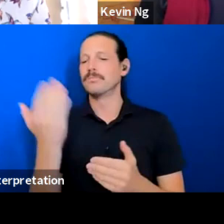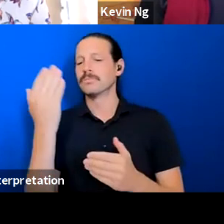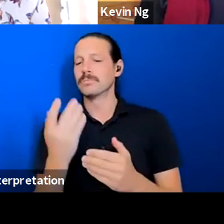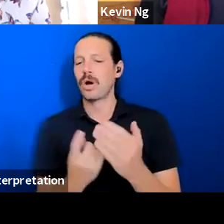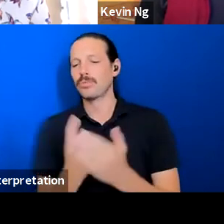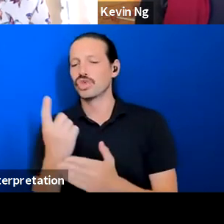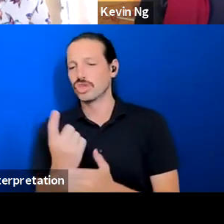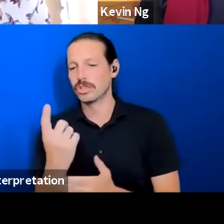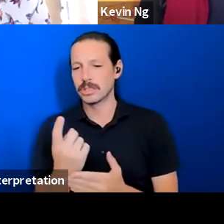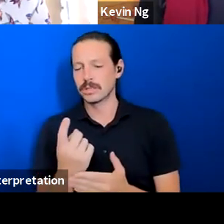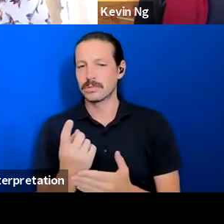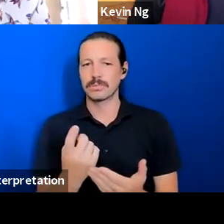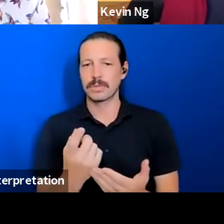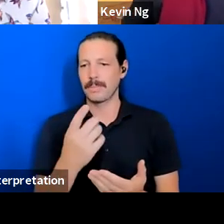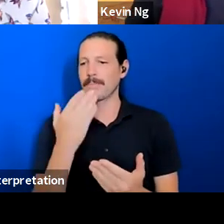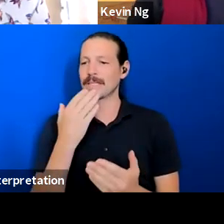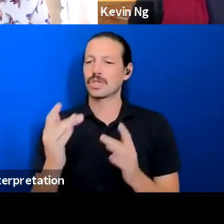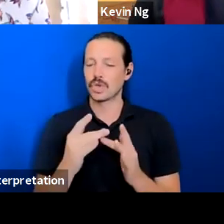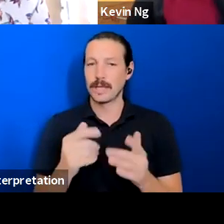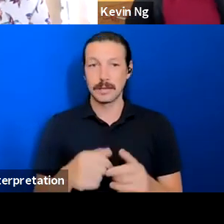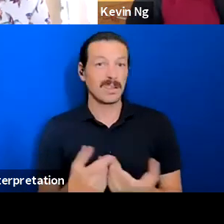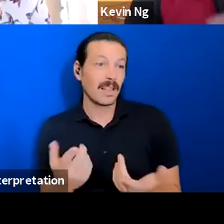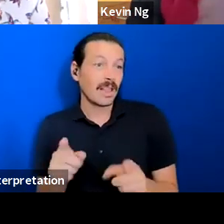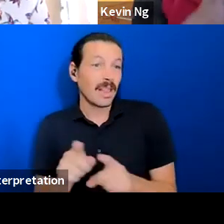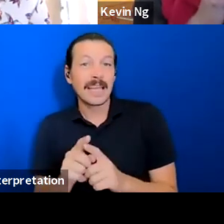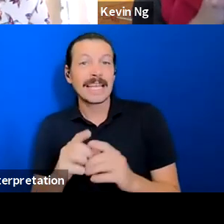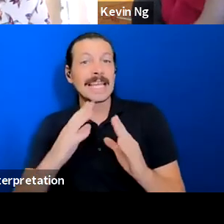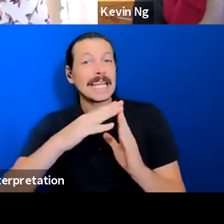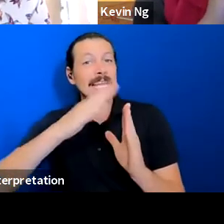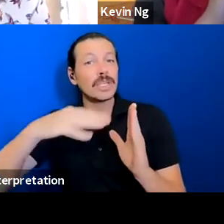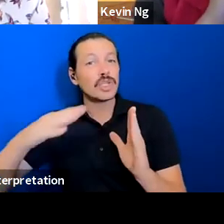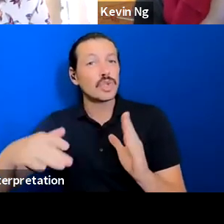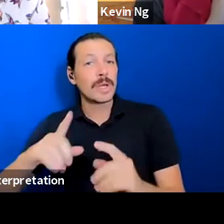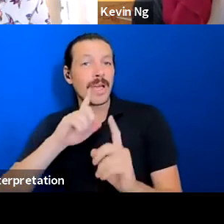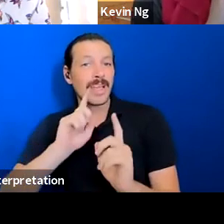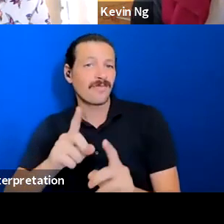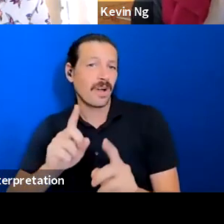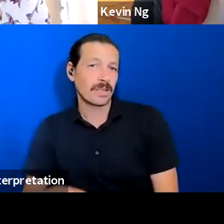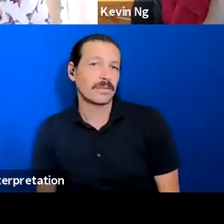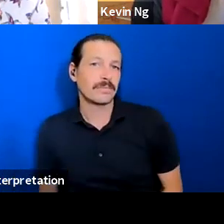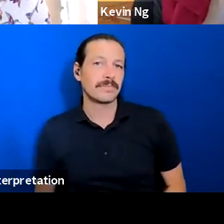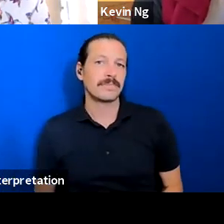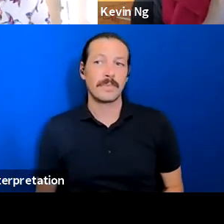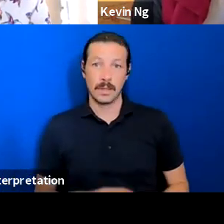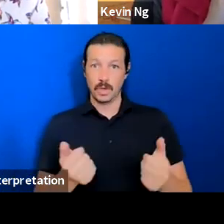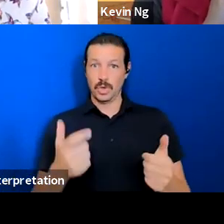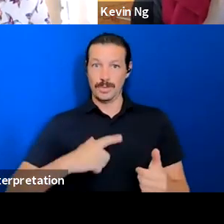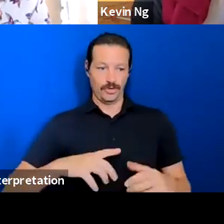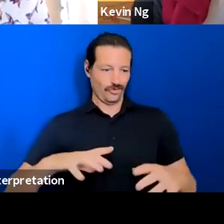that we offer and then we've already got all of that great information about your experience and knowledge and we can match you to those opportunities that come up as well.